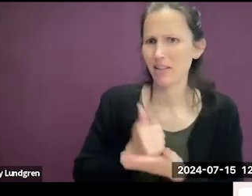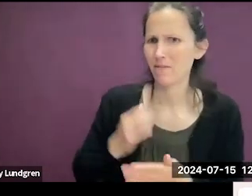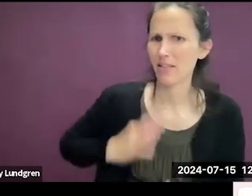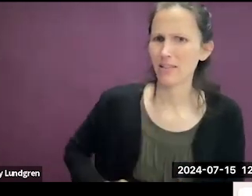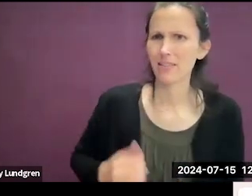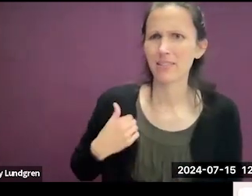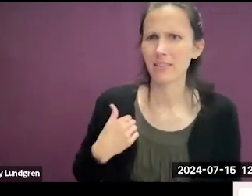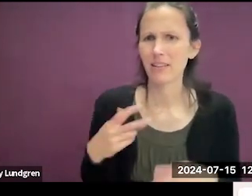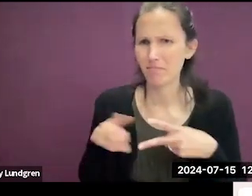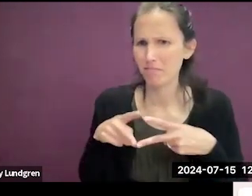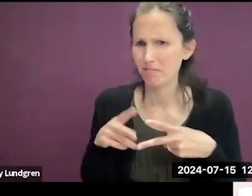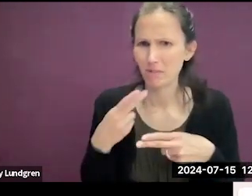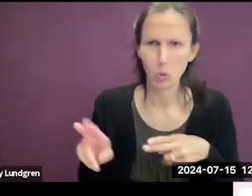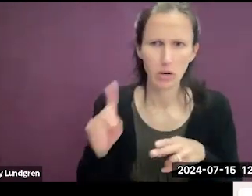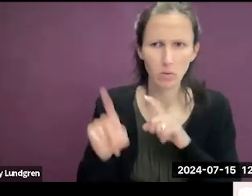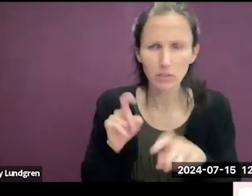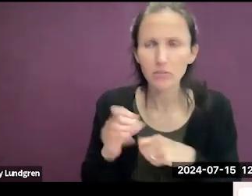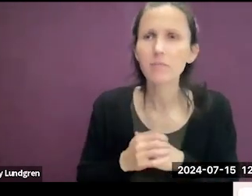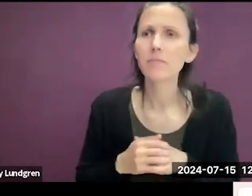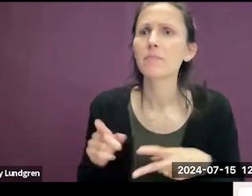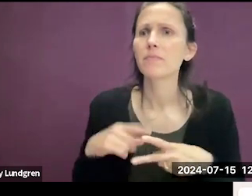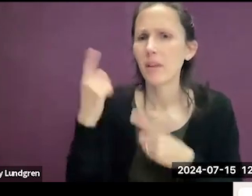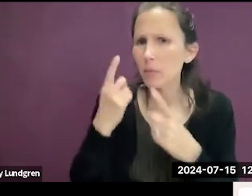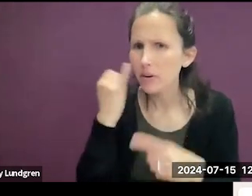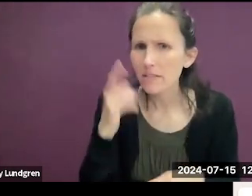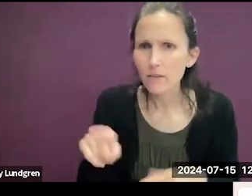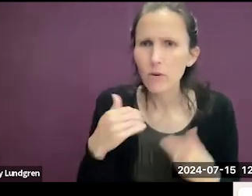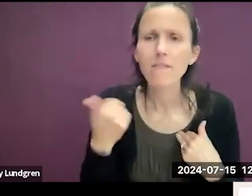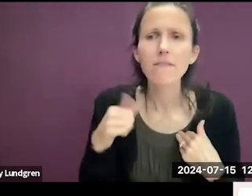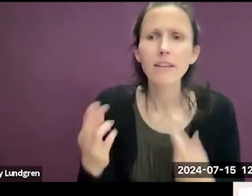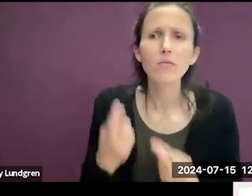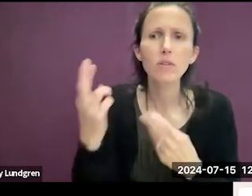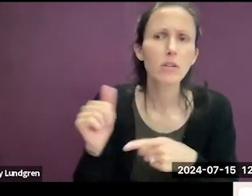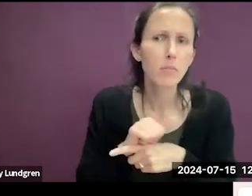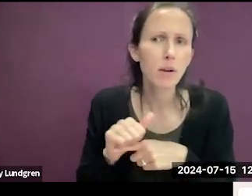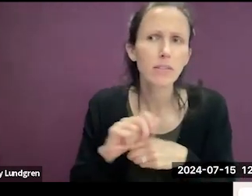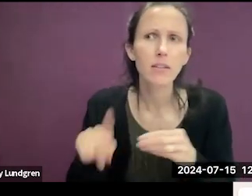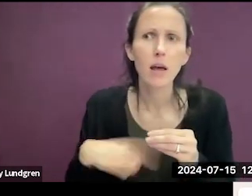I have two quick questions. I wonder if you have any recommended practices around aspect ratios,